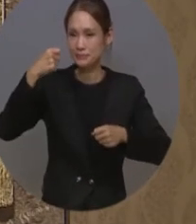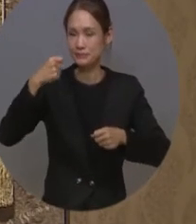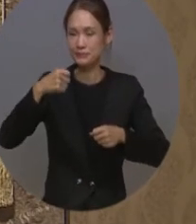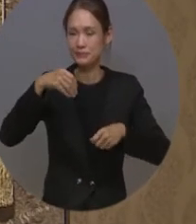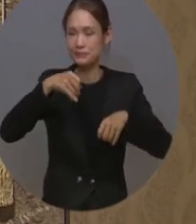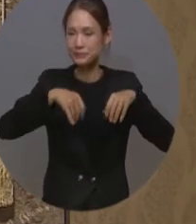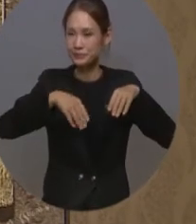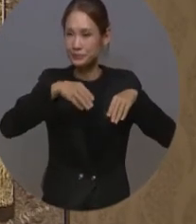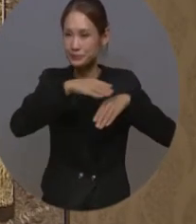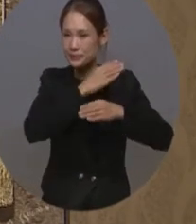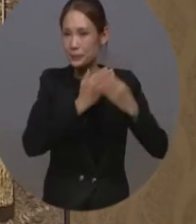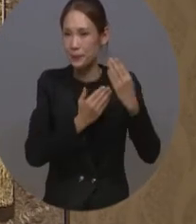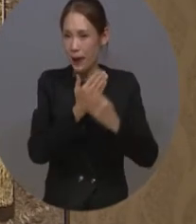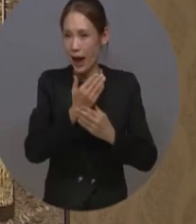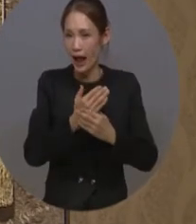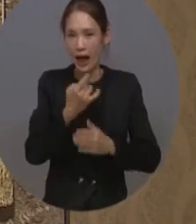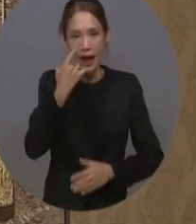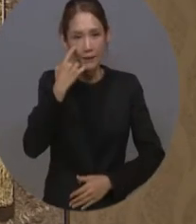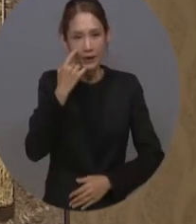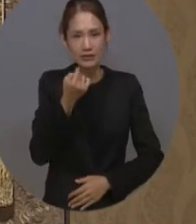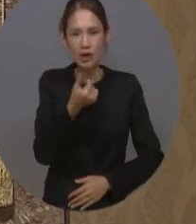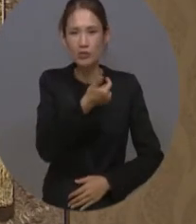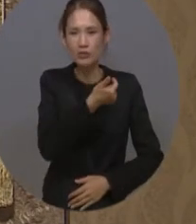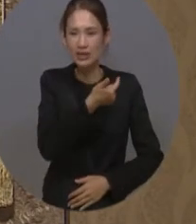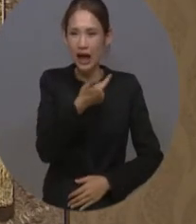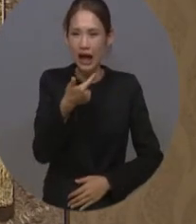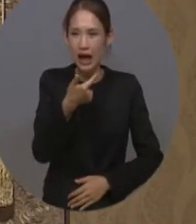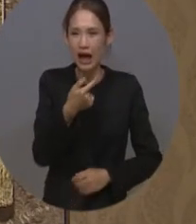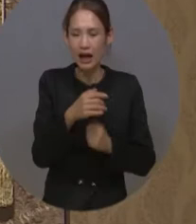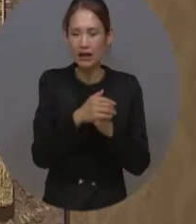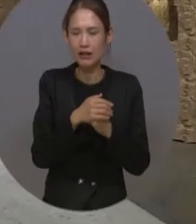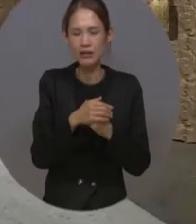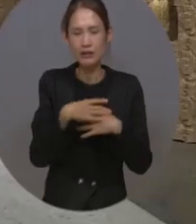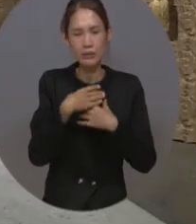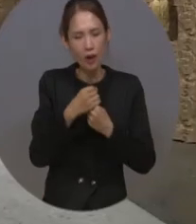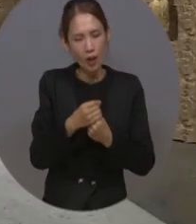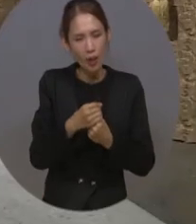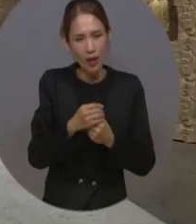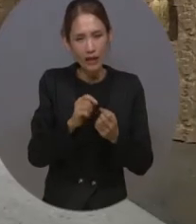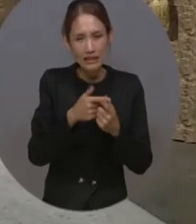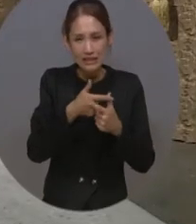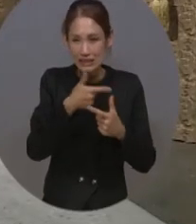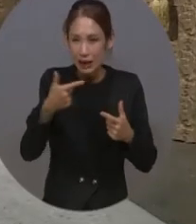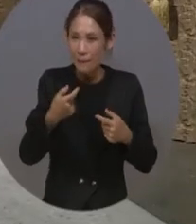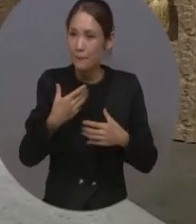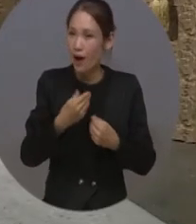Small shoes are really uncomfortable Will it be comfortable if I buy big shoes? It would be uncomfortable too